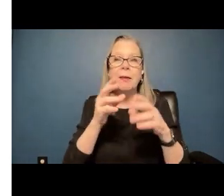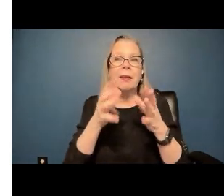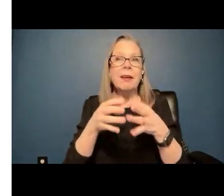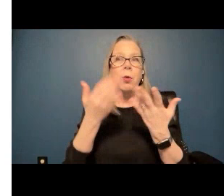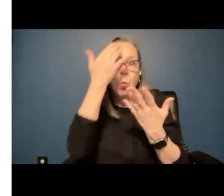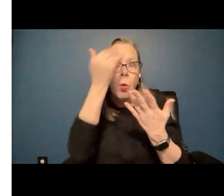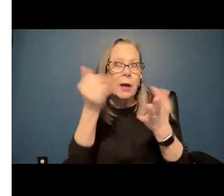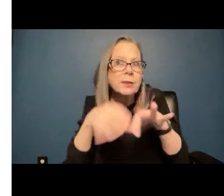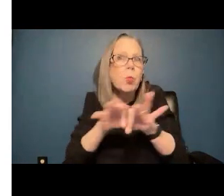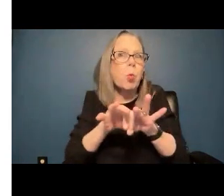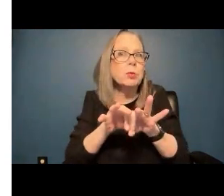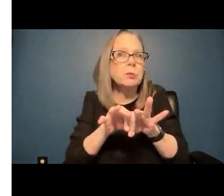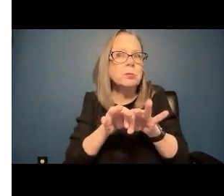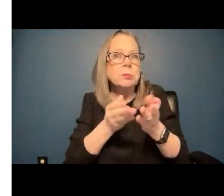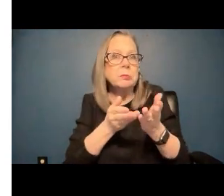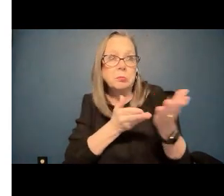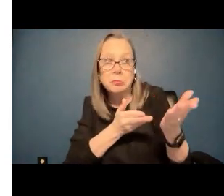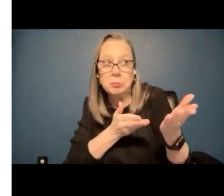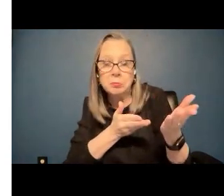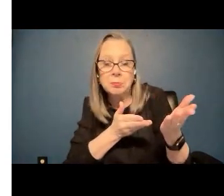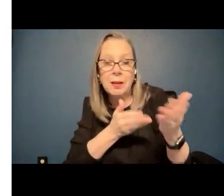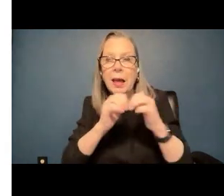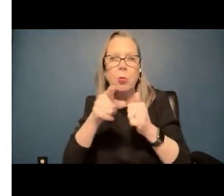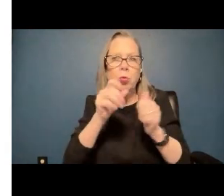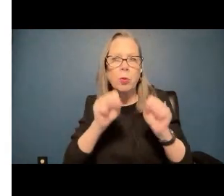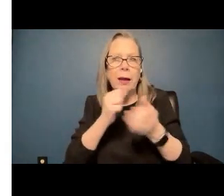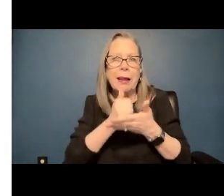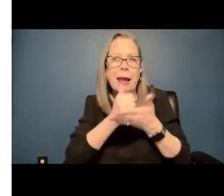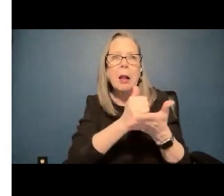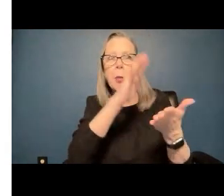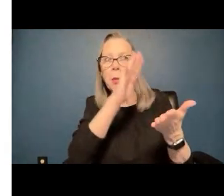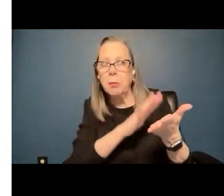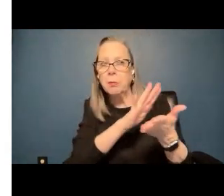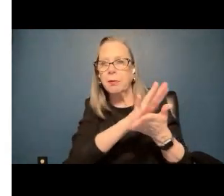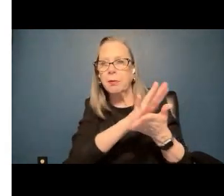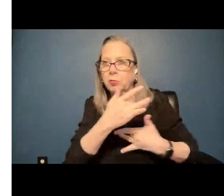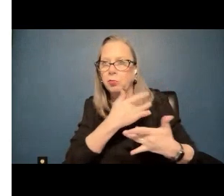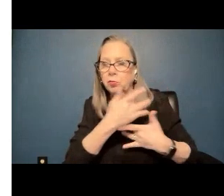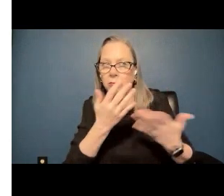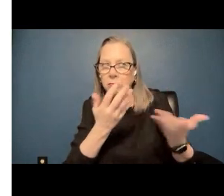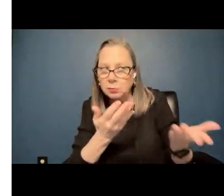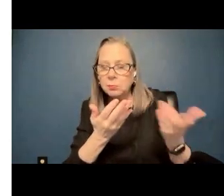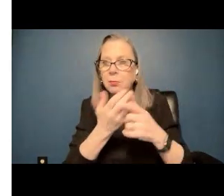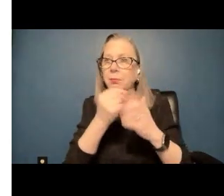To address those concerns and highlight the mutual benefits of strong workforce